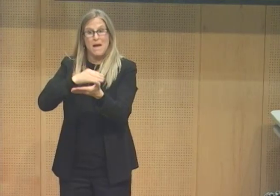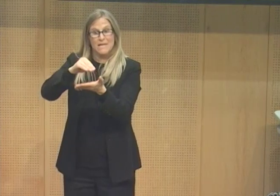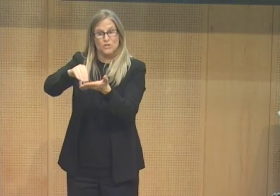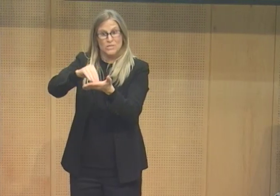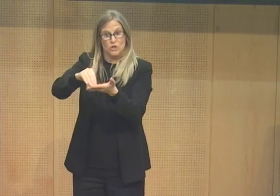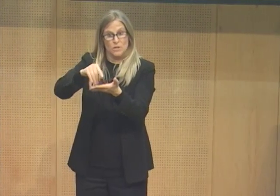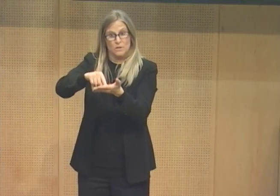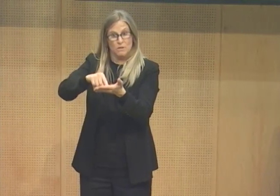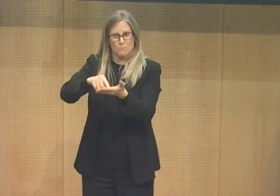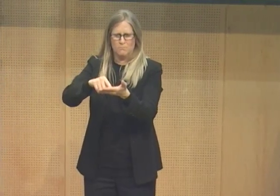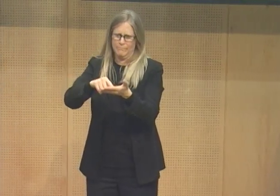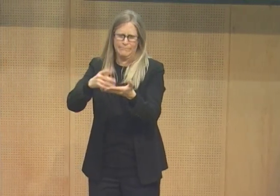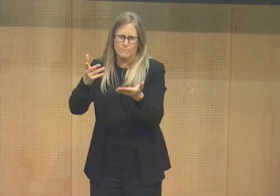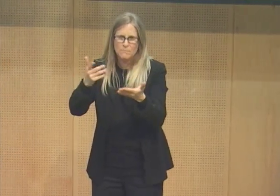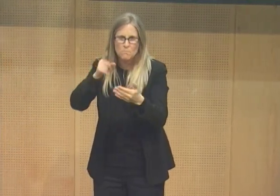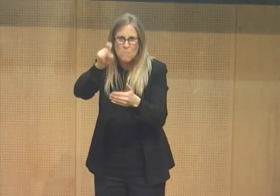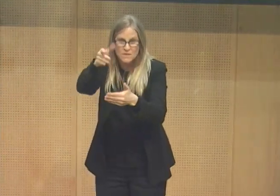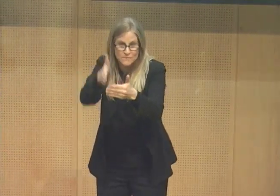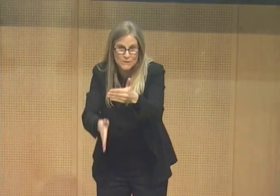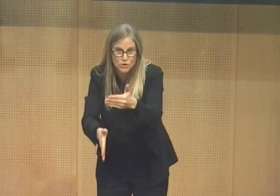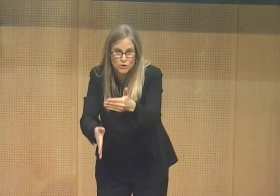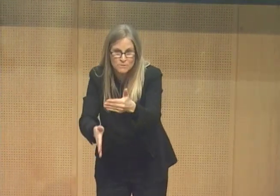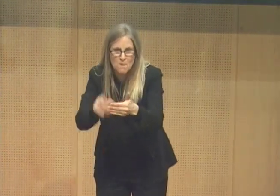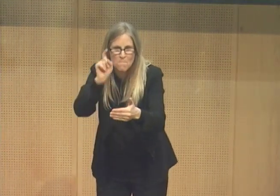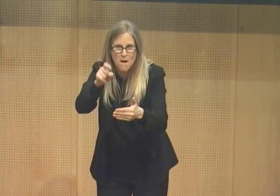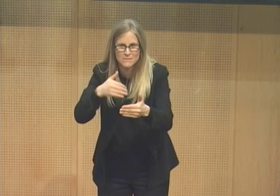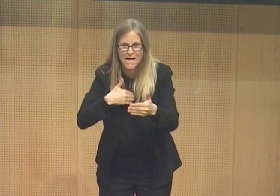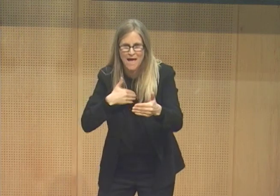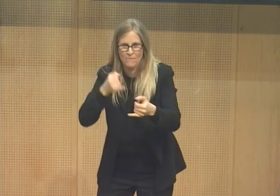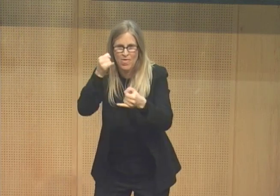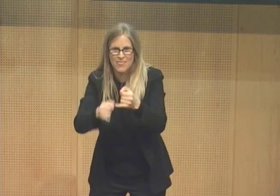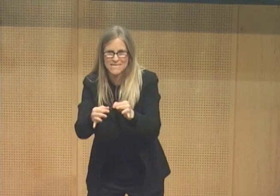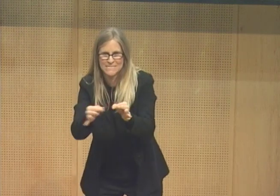If you recall, my dissertation had to have an end date.